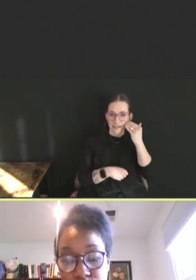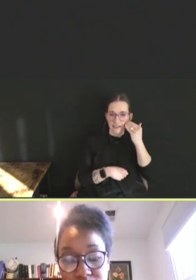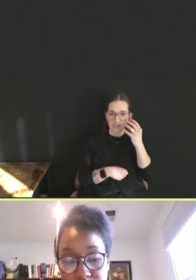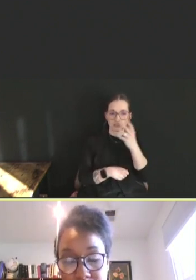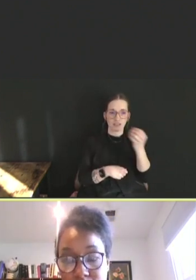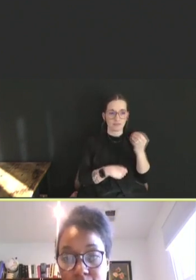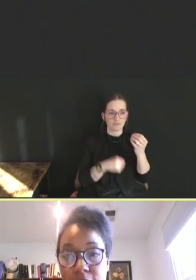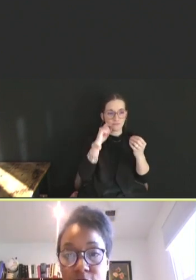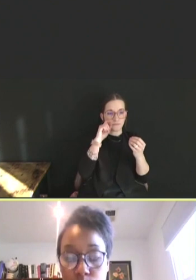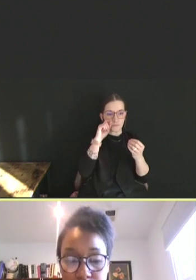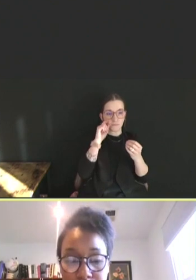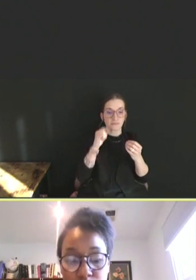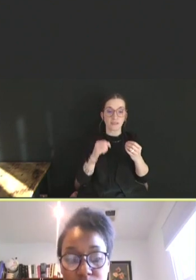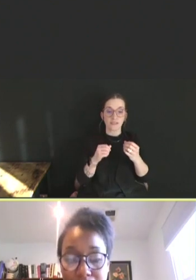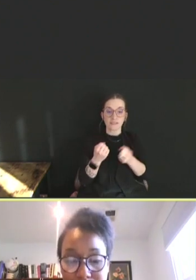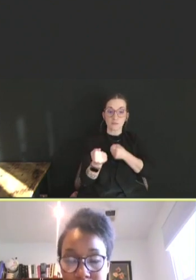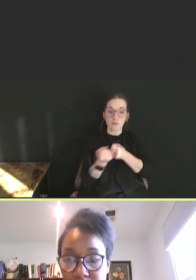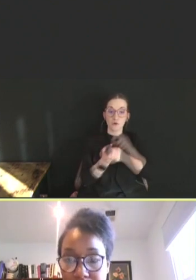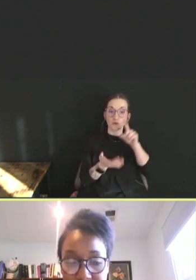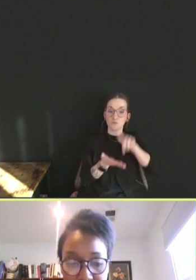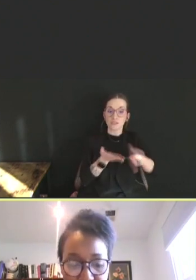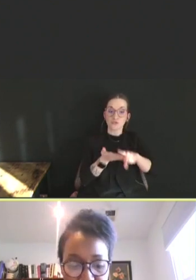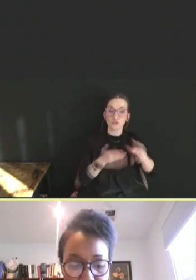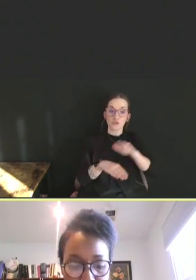events associated with vaccines and vaccinations.